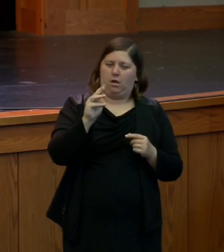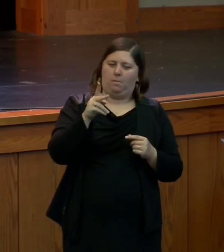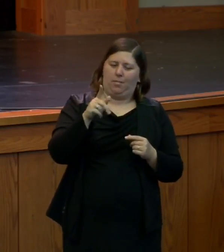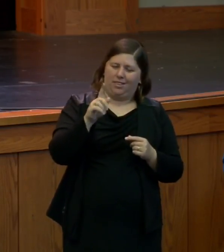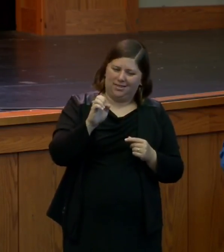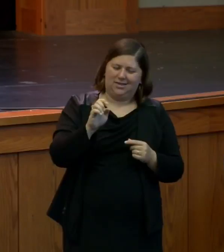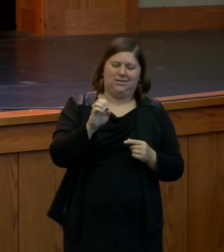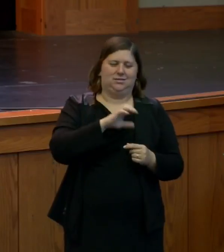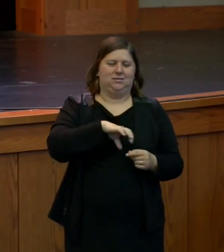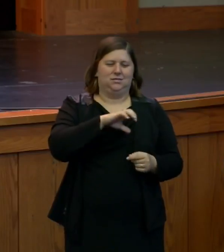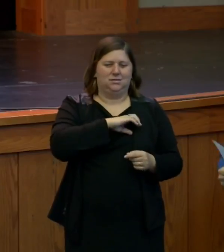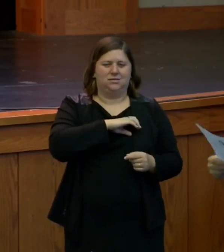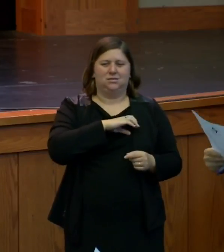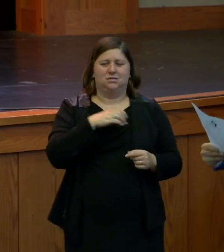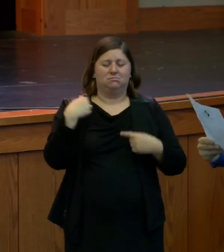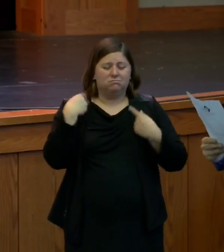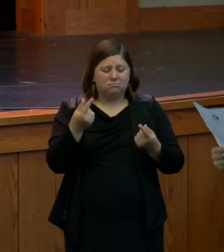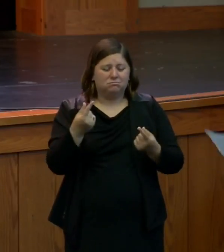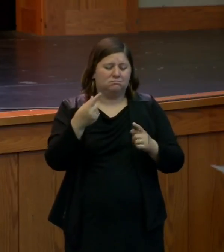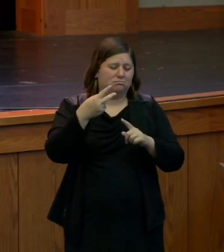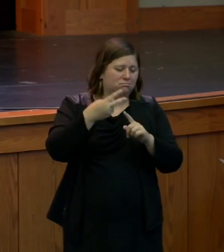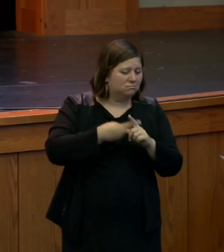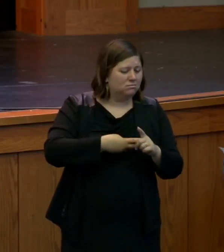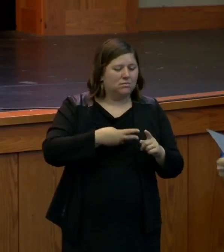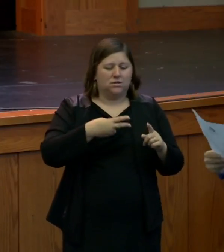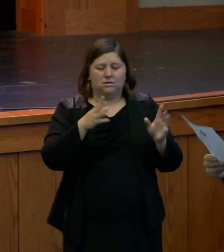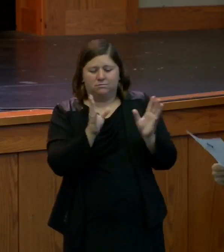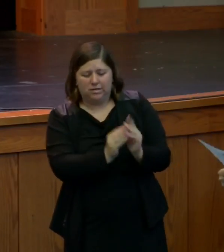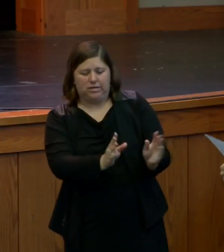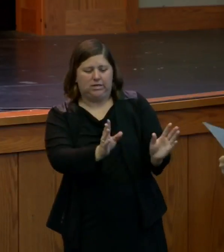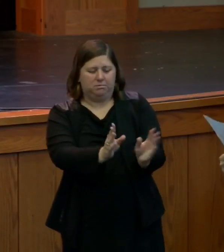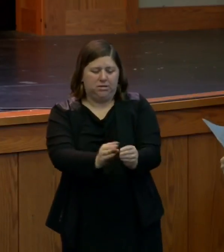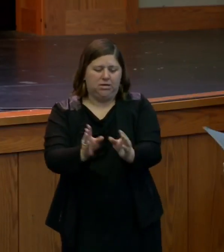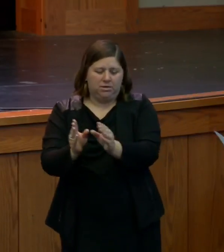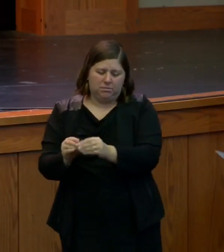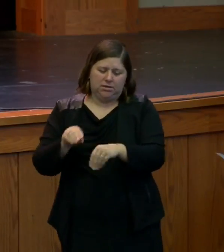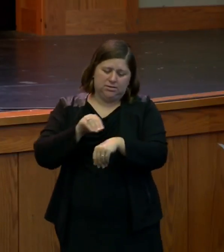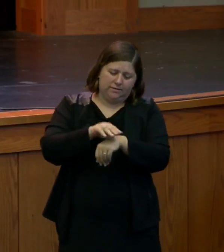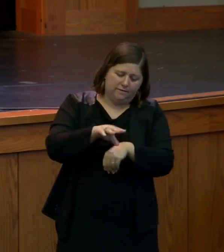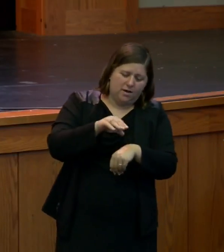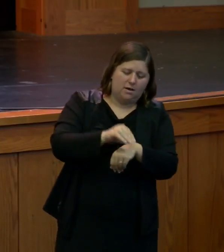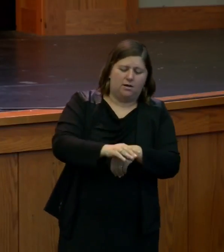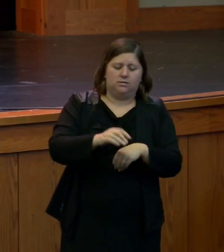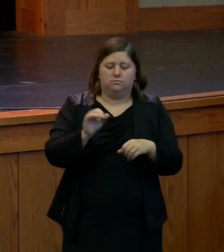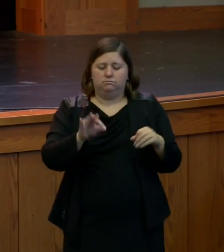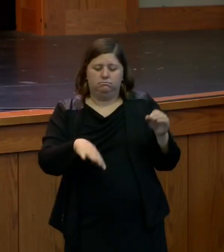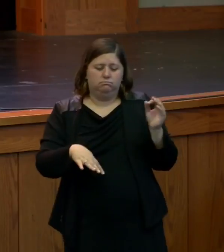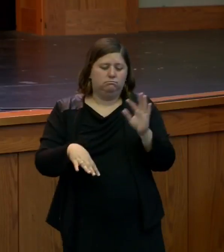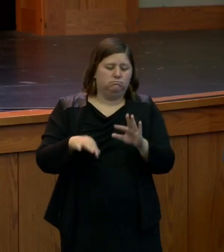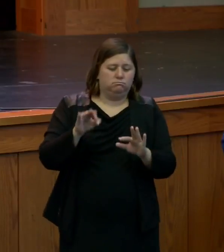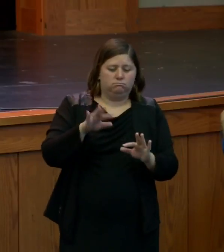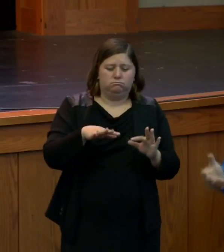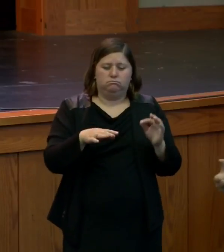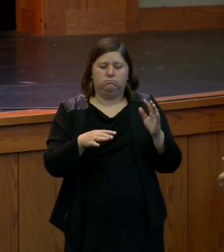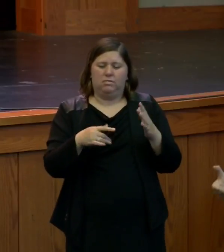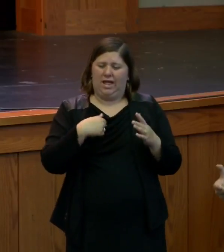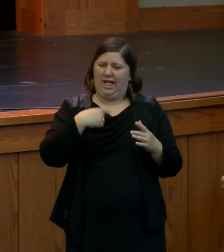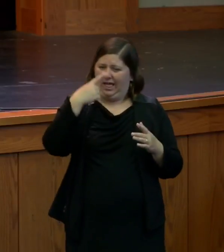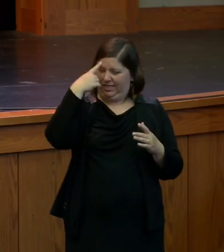TIME AND THESE MEETINGS, ALL OF THE ADVISORY MINDS WHO HAVE BEEN GOING TO WORK ON THIS. I THINK WE SHOULD CONTINUE THE